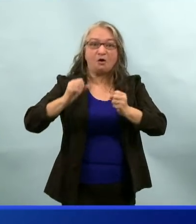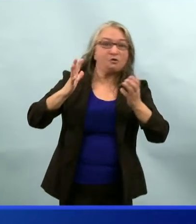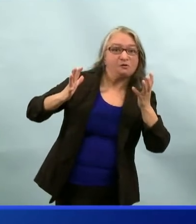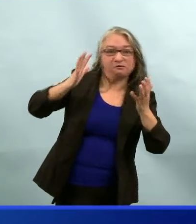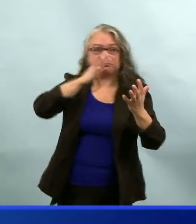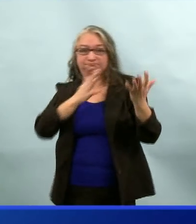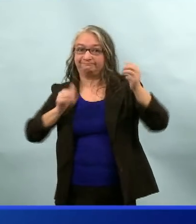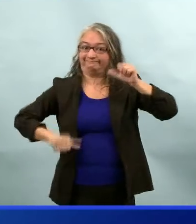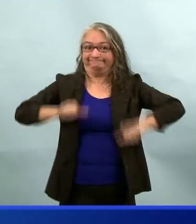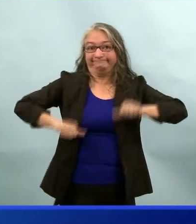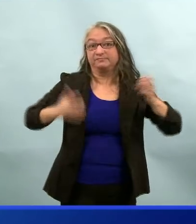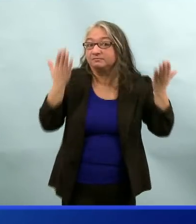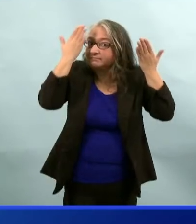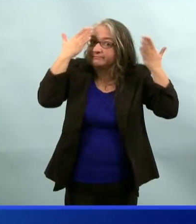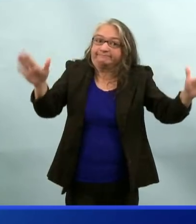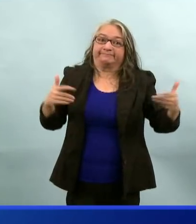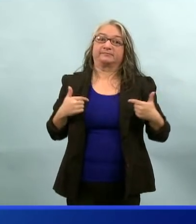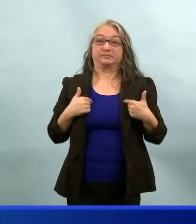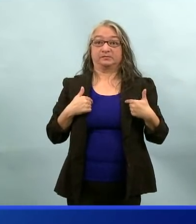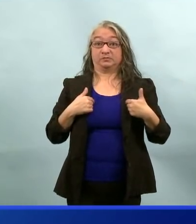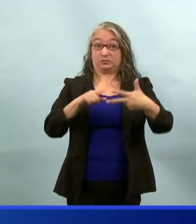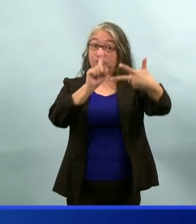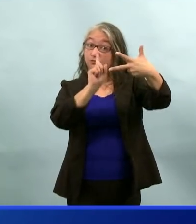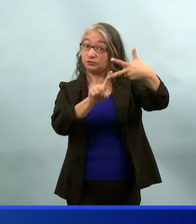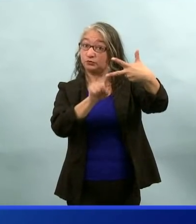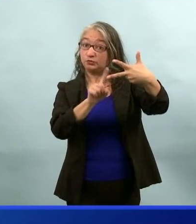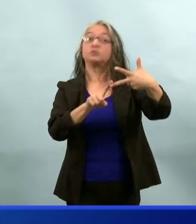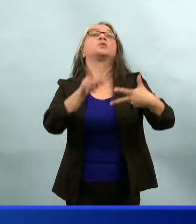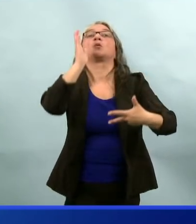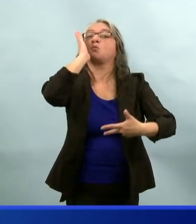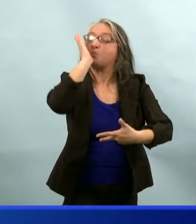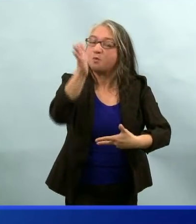we are still in the fourth wave of this pandemic and as the holiday season